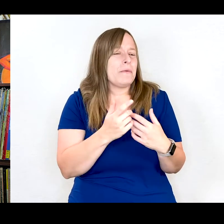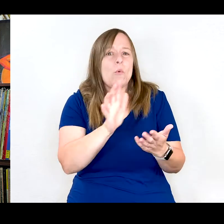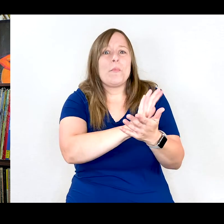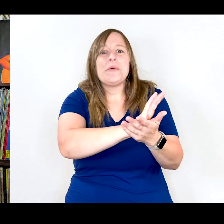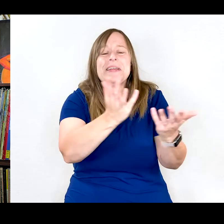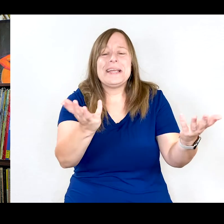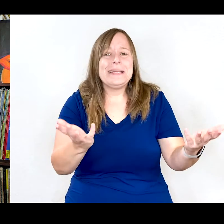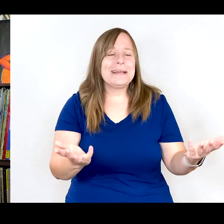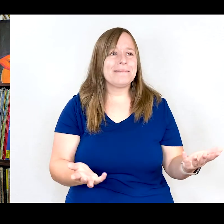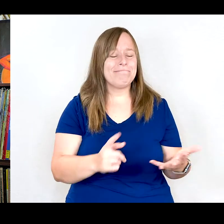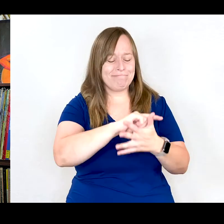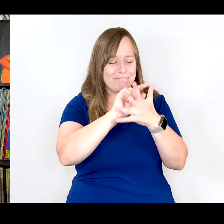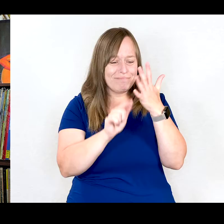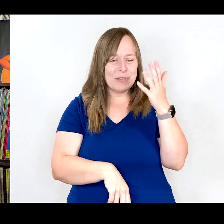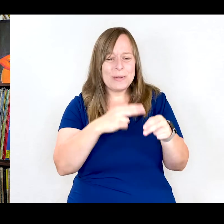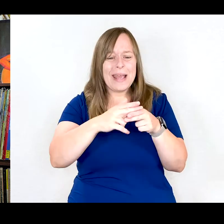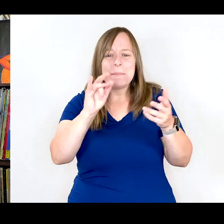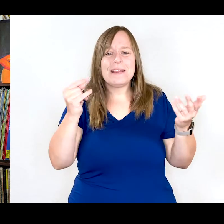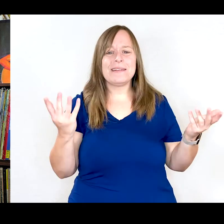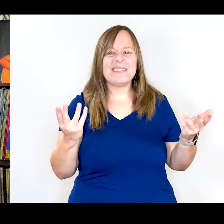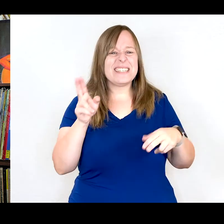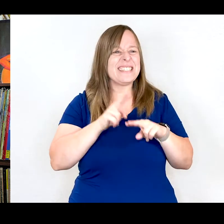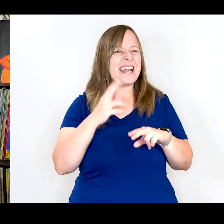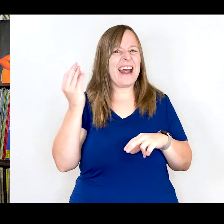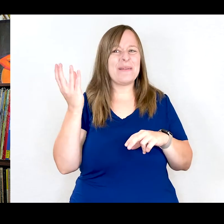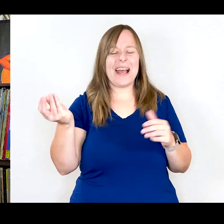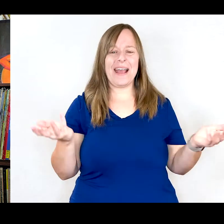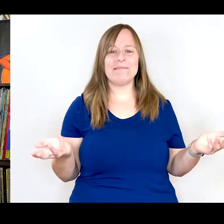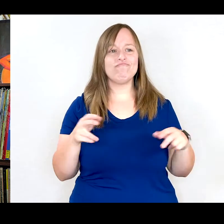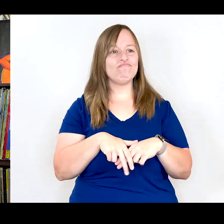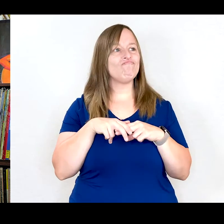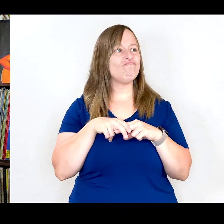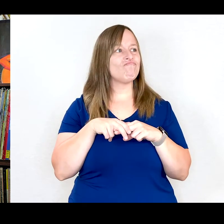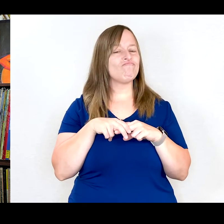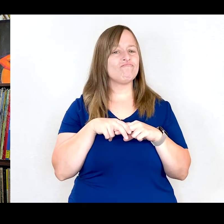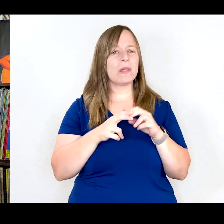or go to a movie or just sit outside.